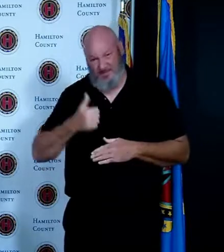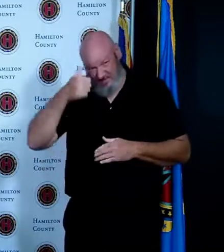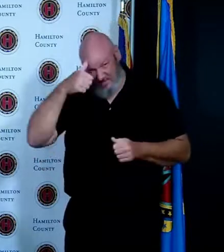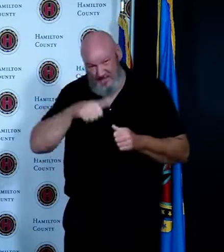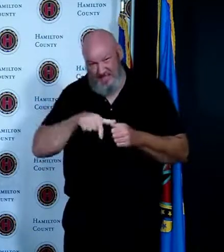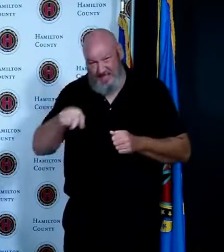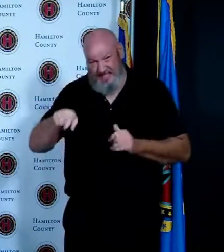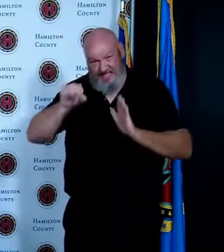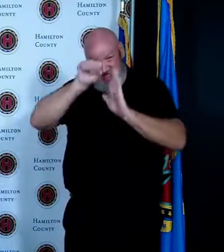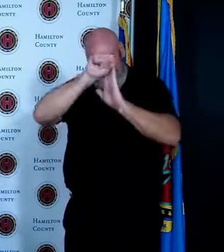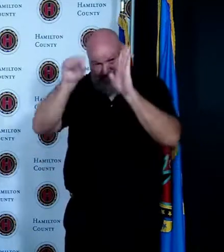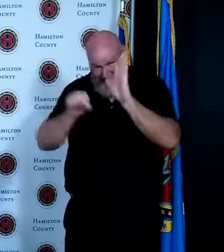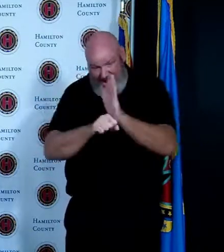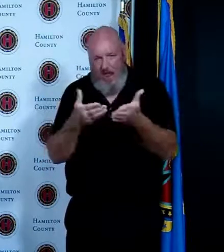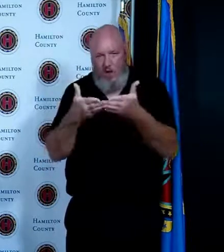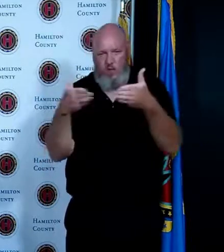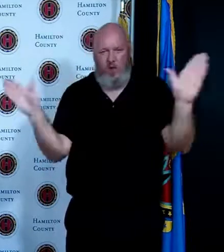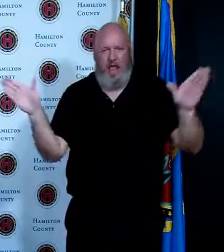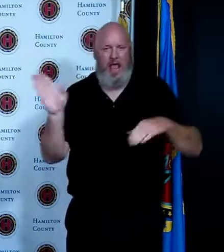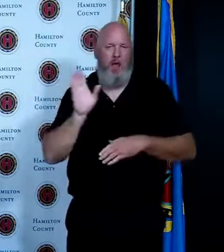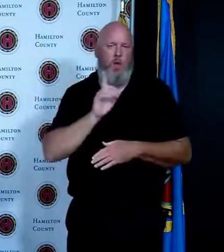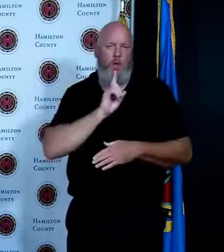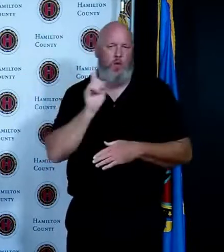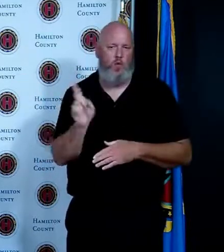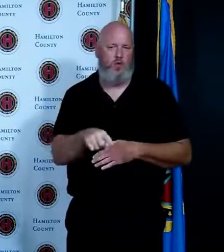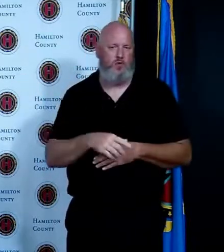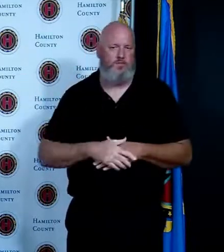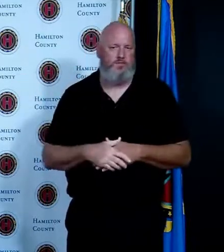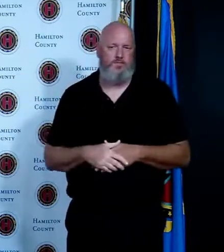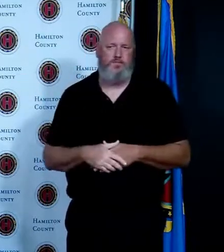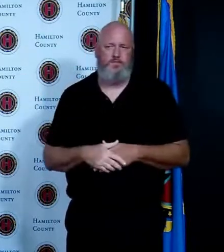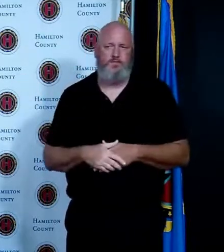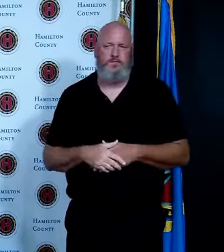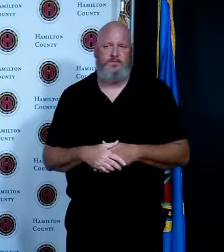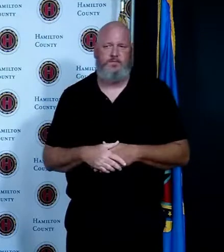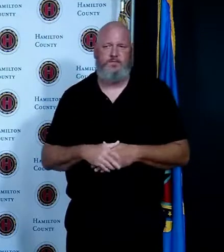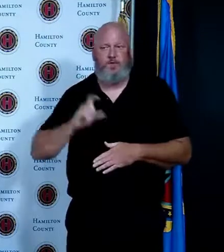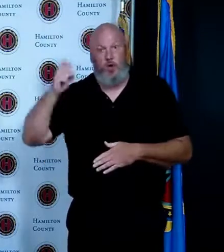been very careful about where the mandate exists it's in certain counties